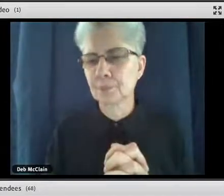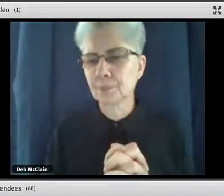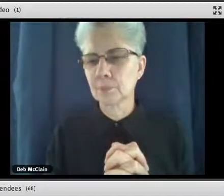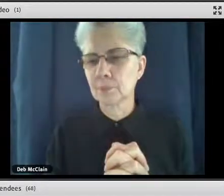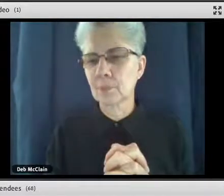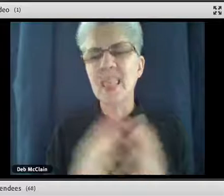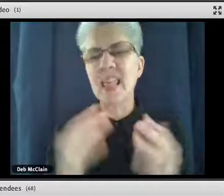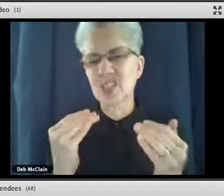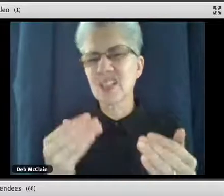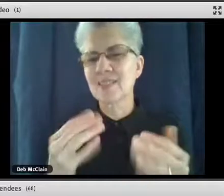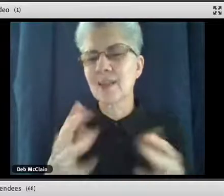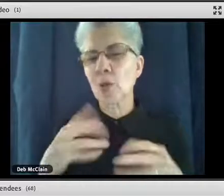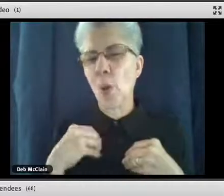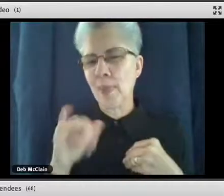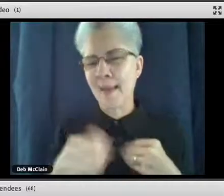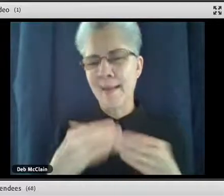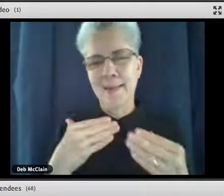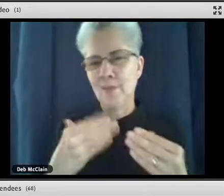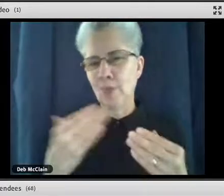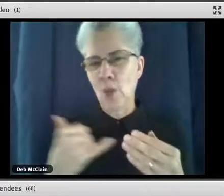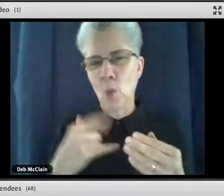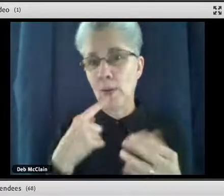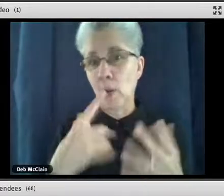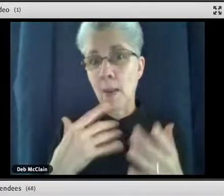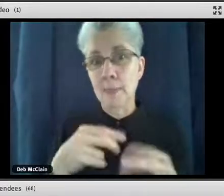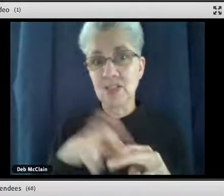Alright, good, let's just -- let's just go with that.